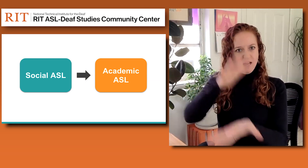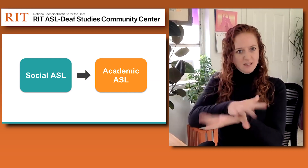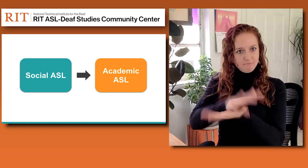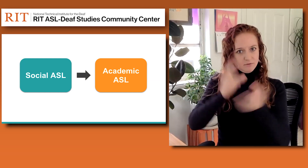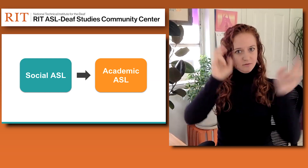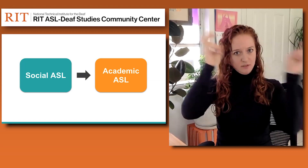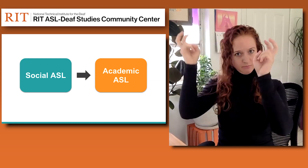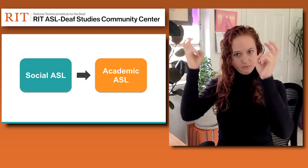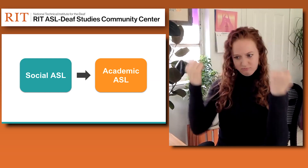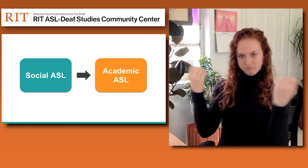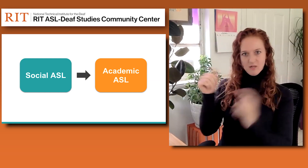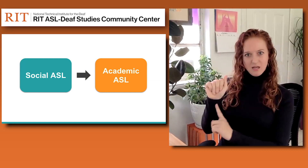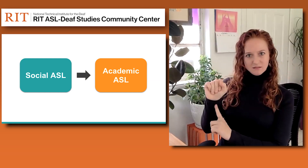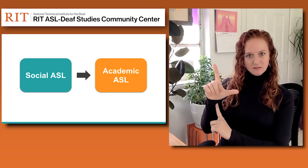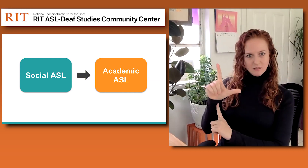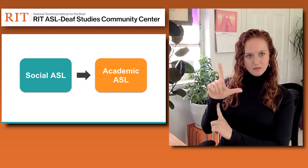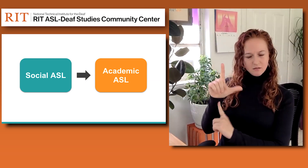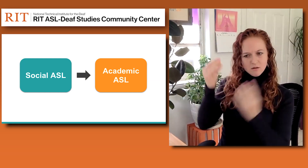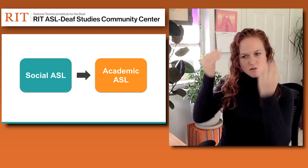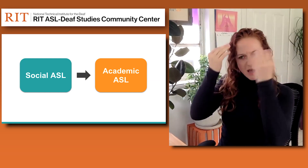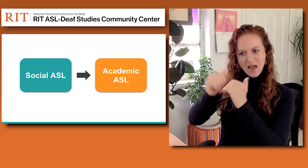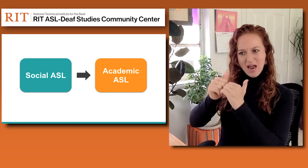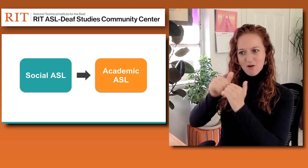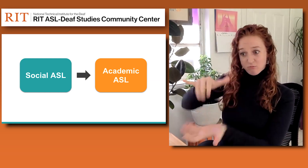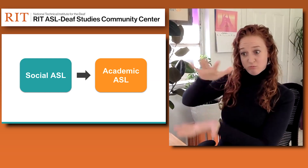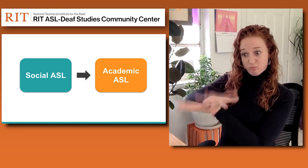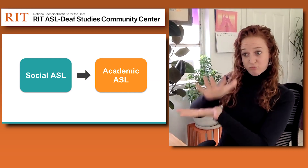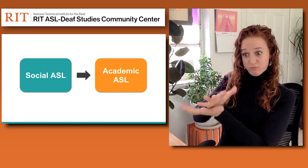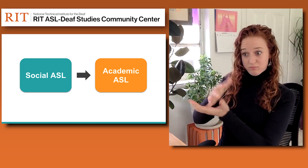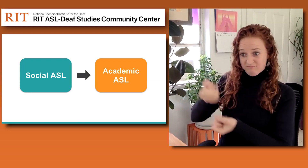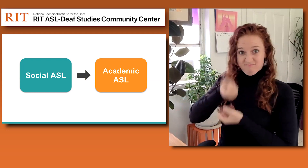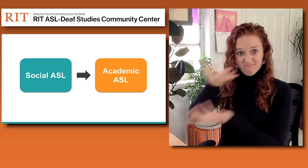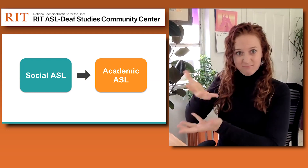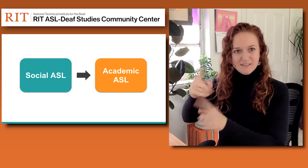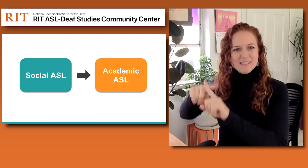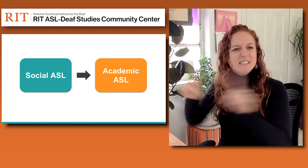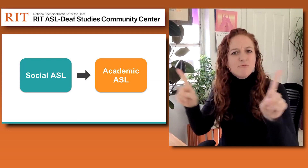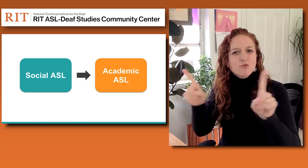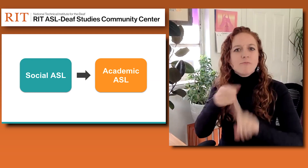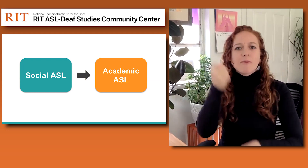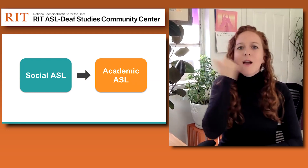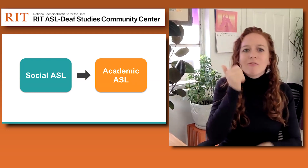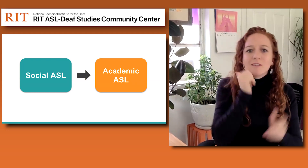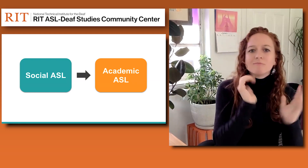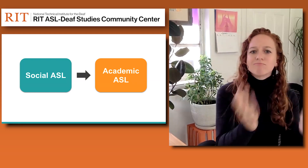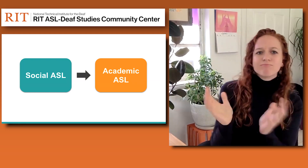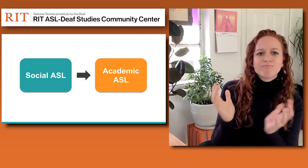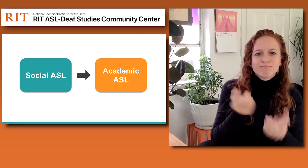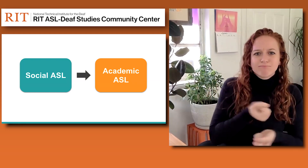how to express myself in that academic ASL, and how, within the school, that was different